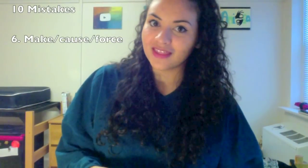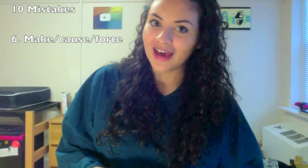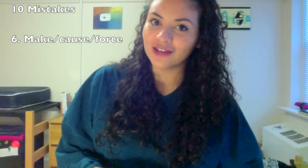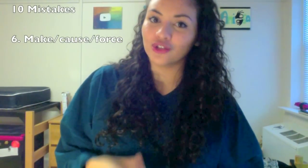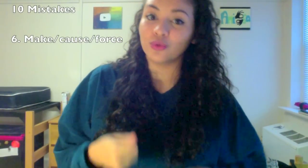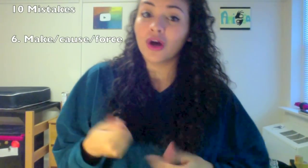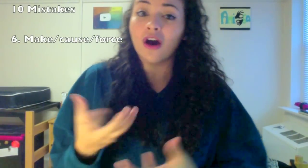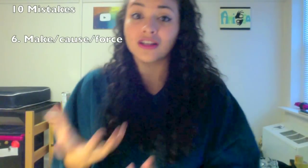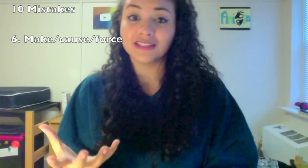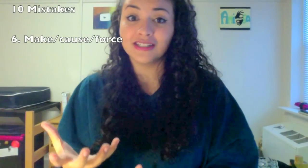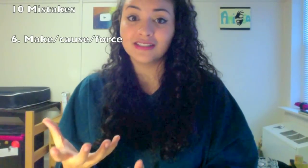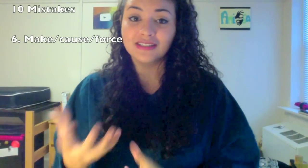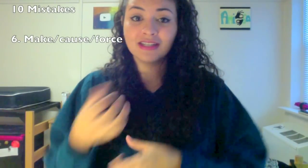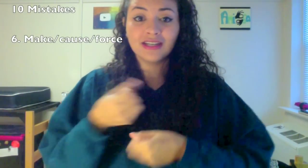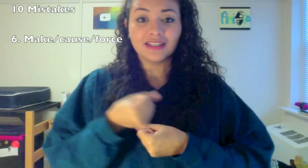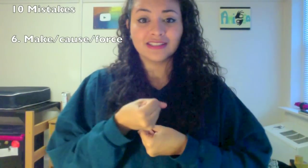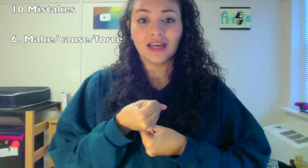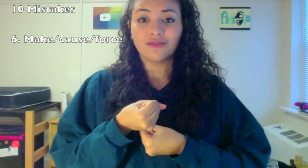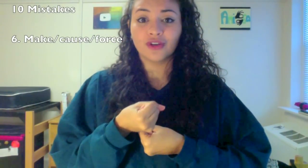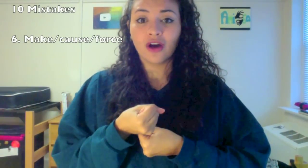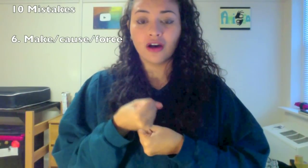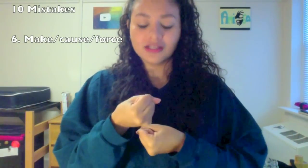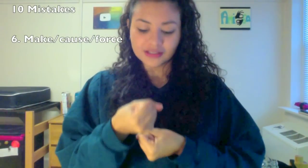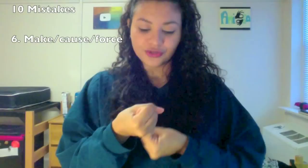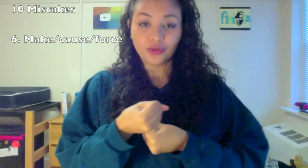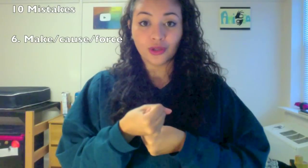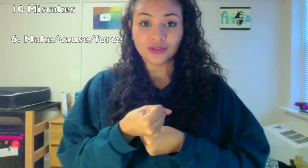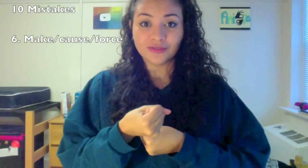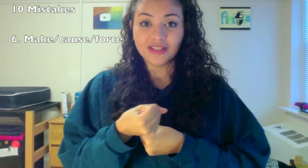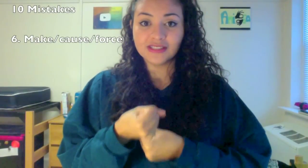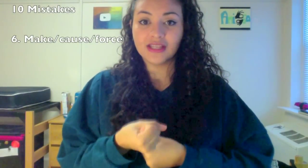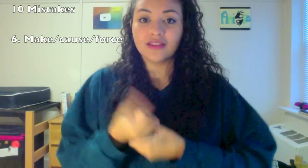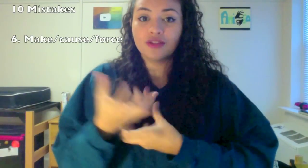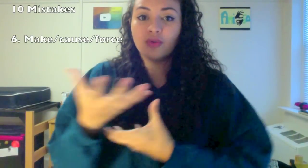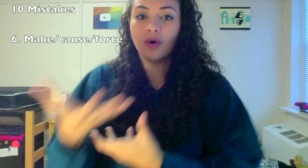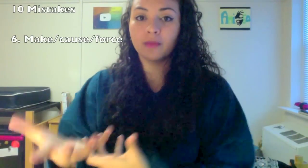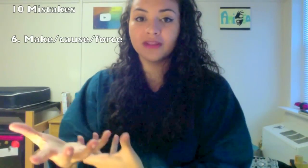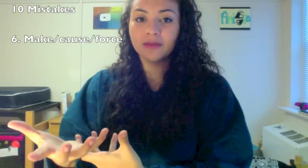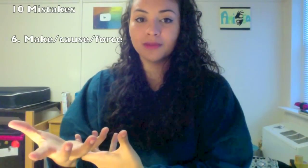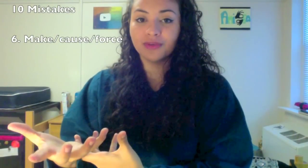that, you caused it. The sign for "cause"is two closed fists and then you open them and